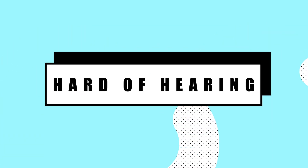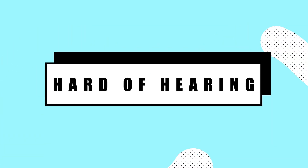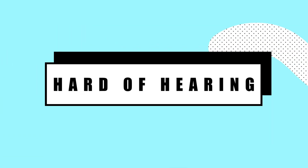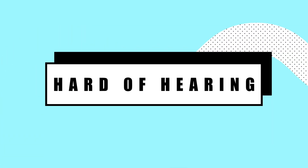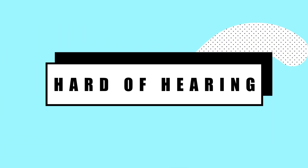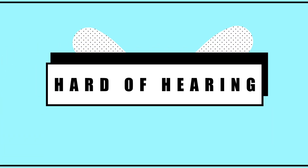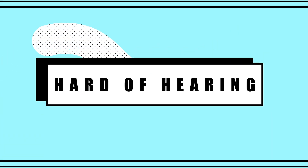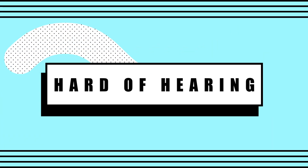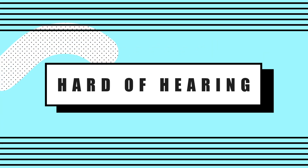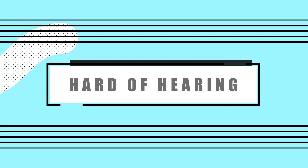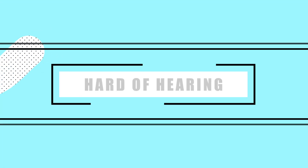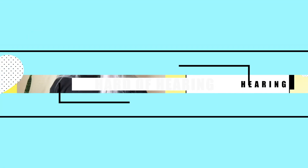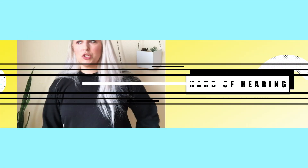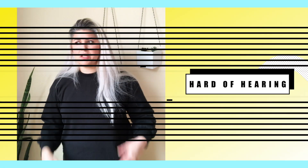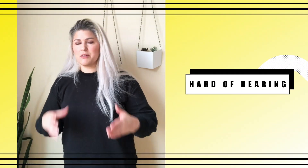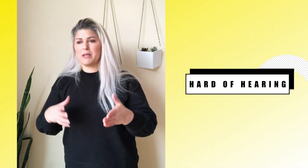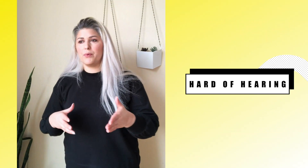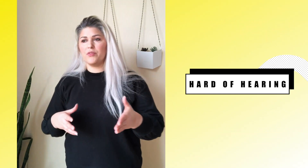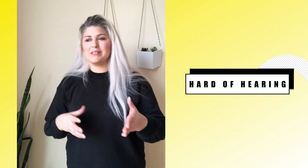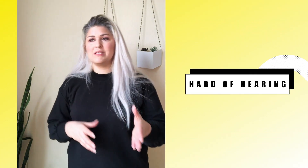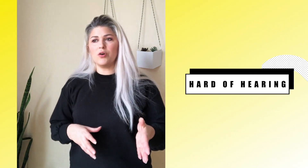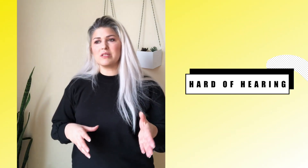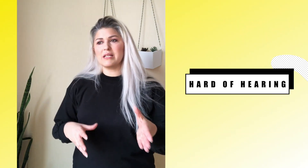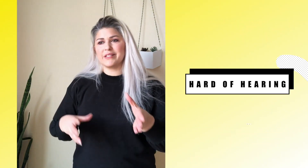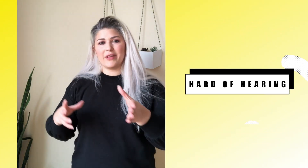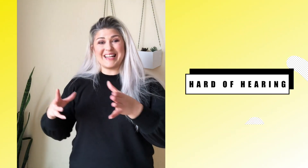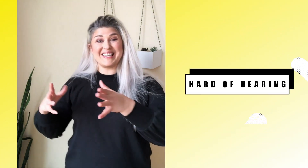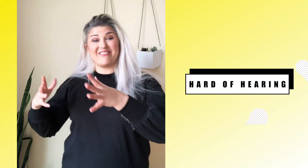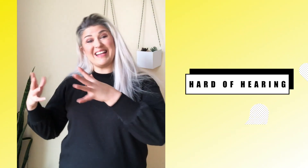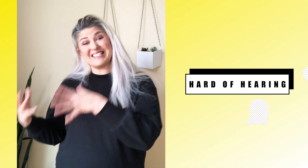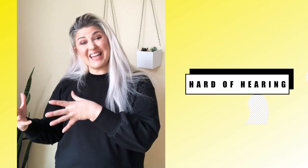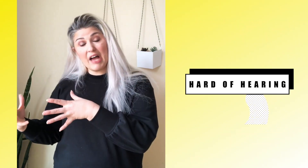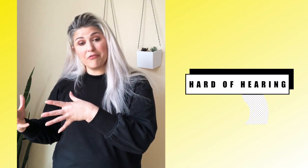Next one is part of hearing. So those are people that don't necessarily identify as deaf,